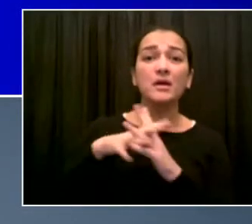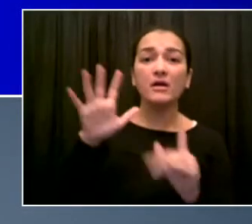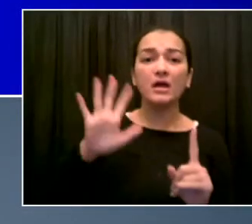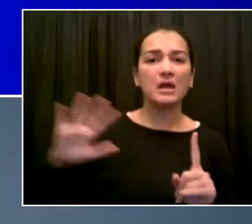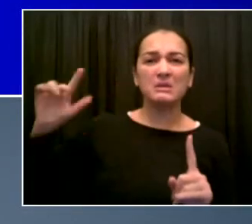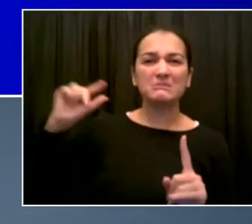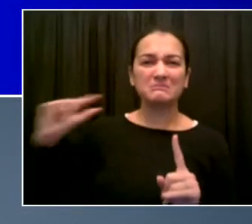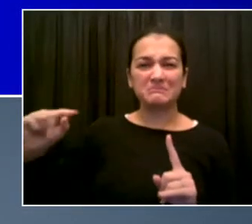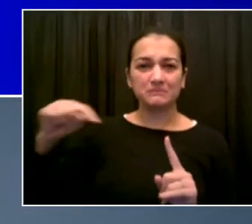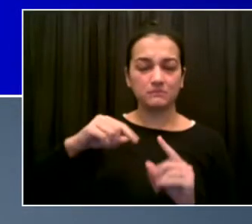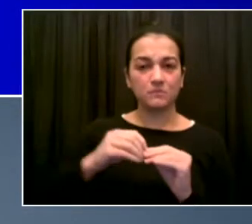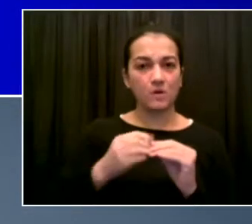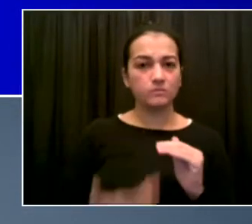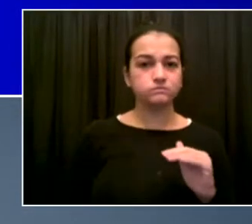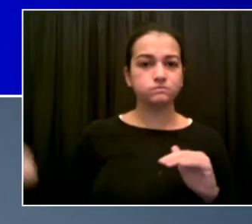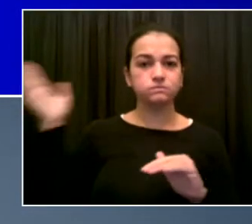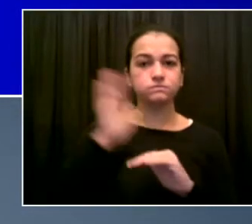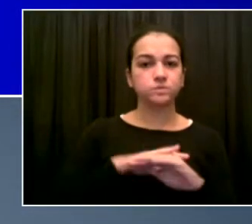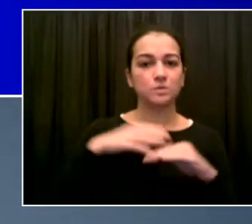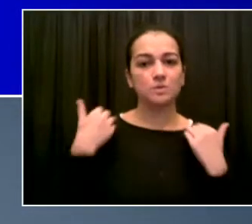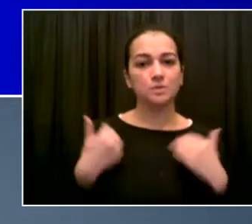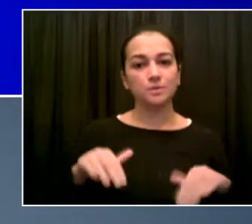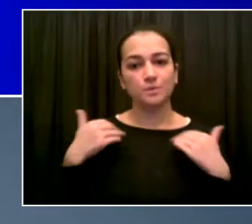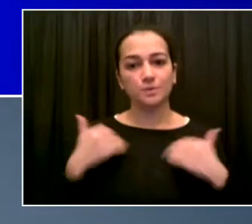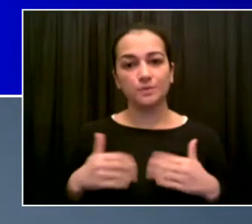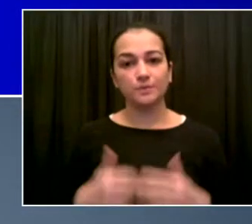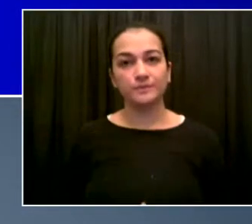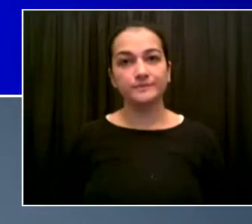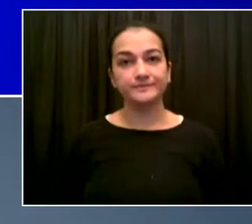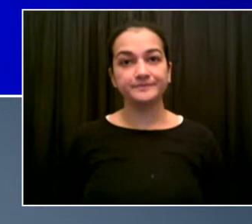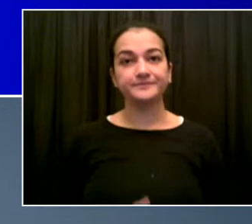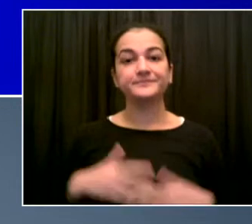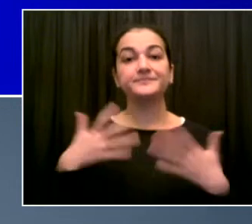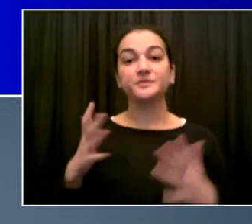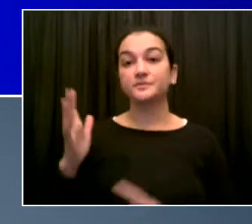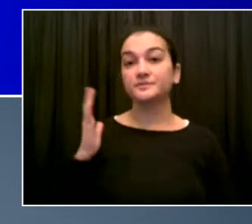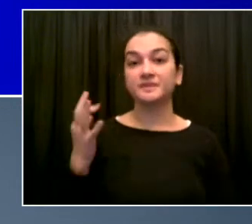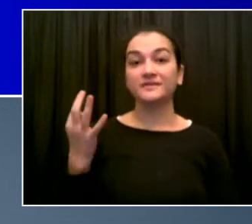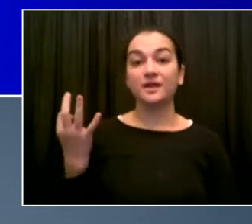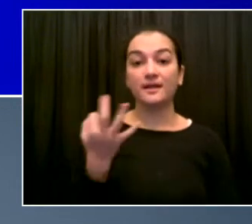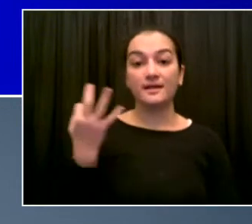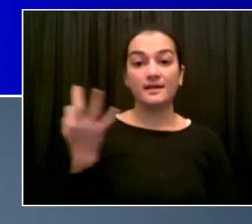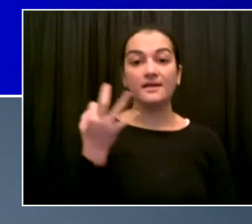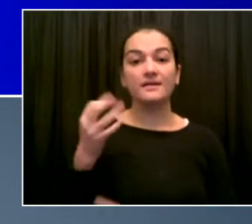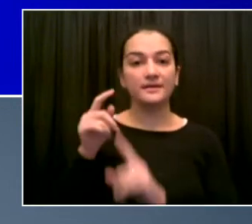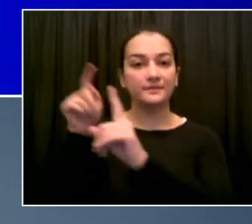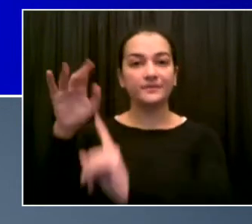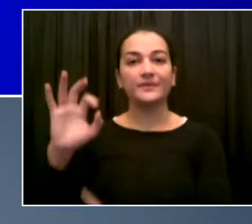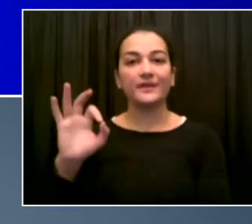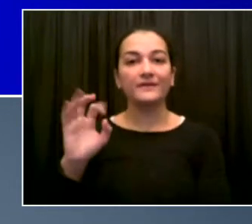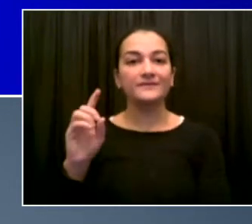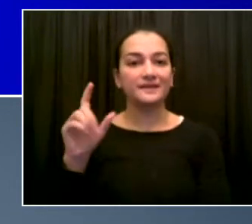COVID AND COME BACK AND A GREAT EXAMPLE IS WHEN IT COMES TO BOOSTERS.